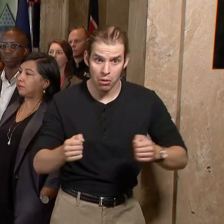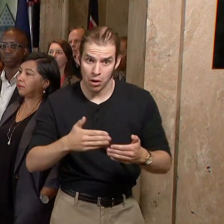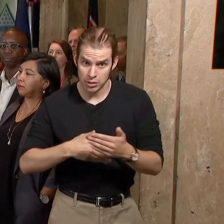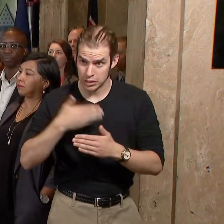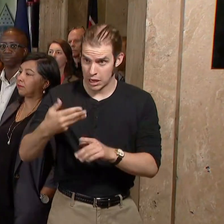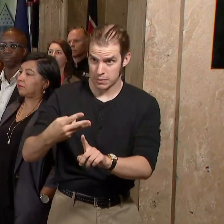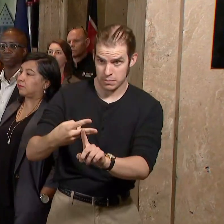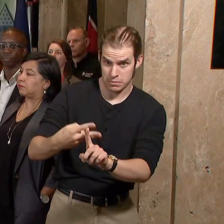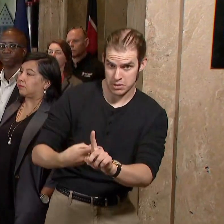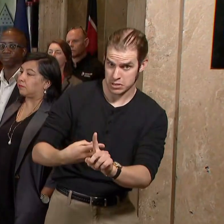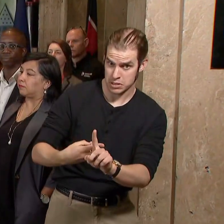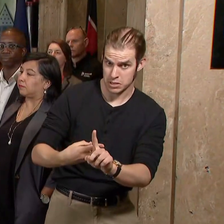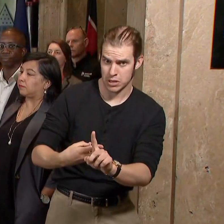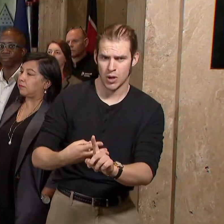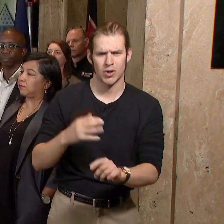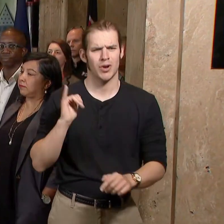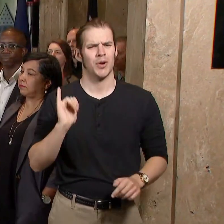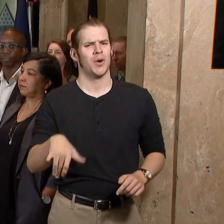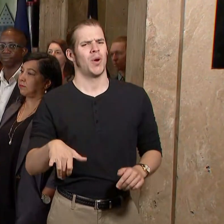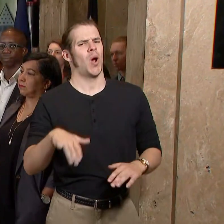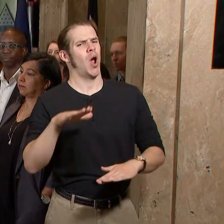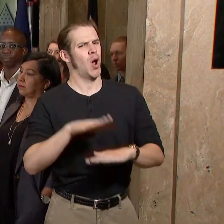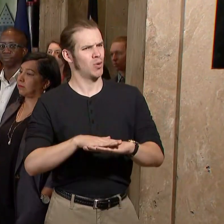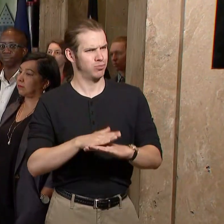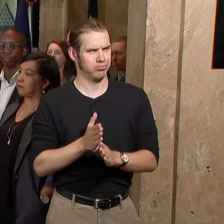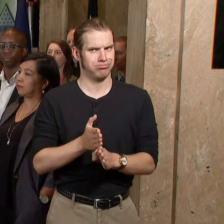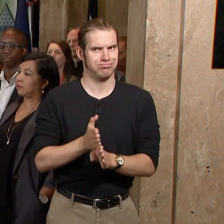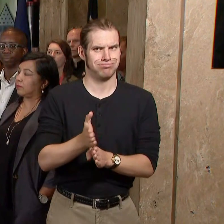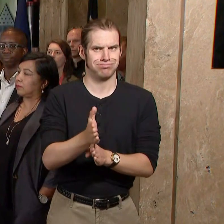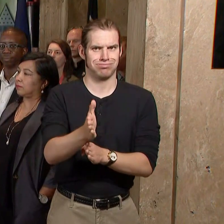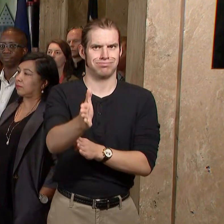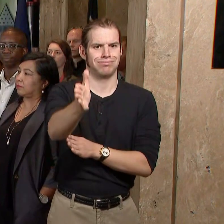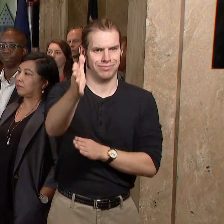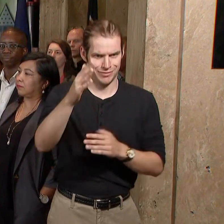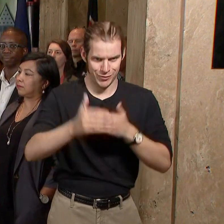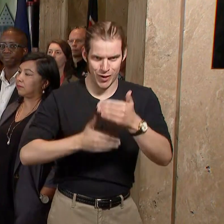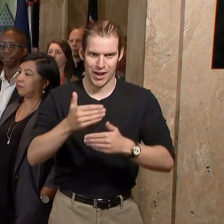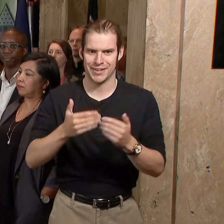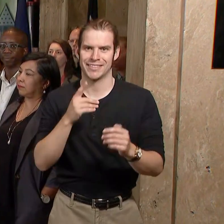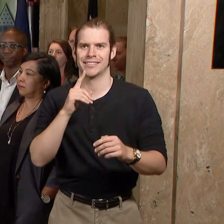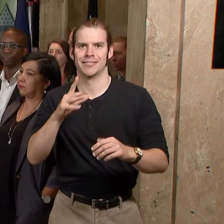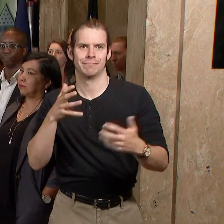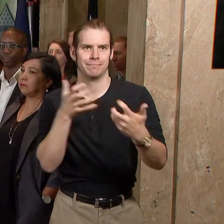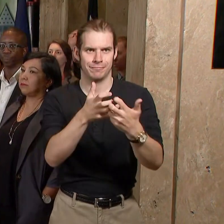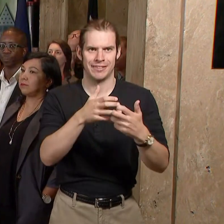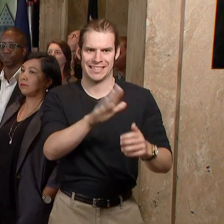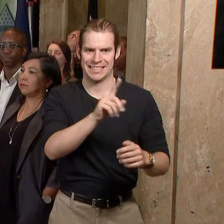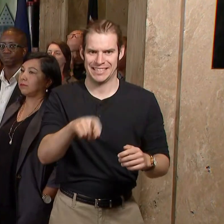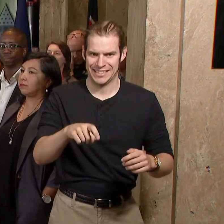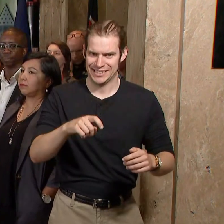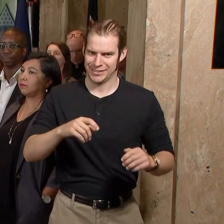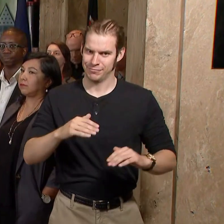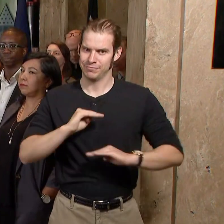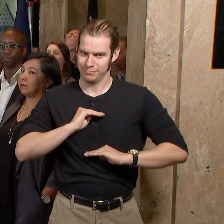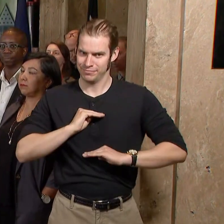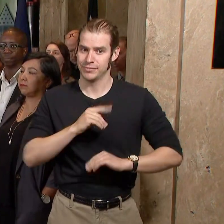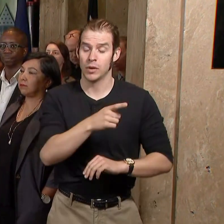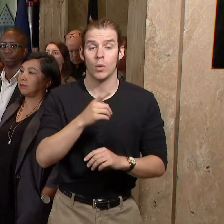successful pace to be able to meet the whole need that is out there. We know that this will not. This work will not be done, will not be completed. It will not be over in the process